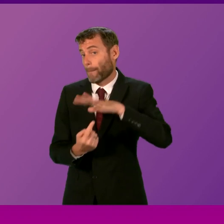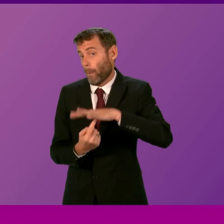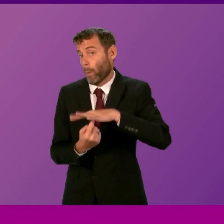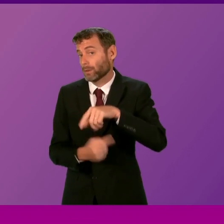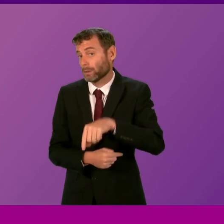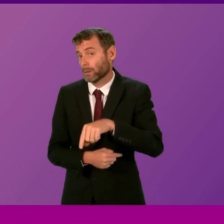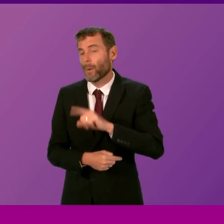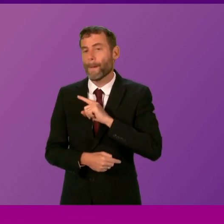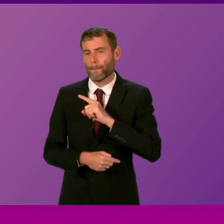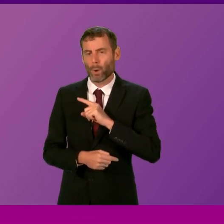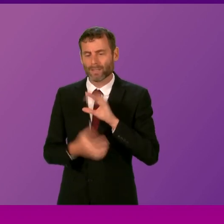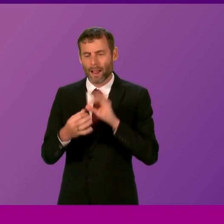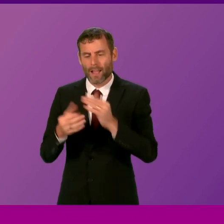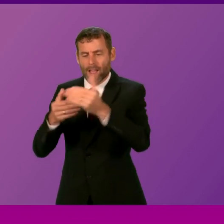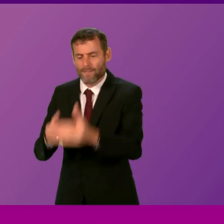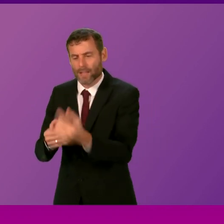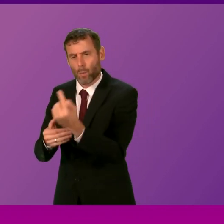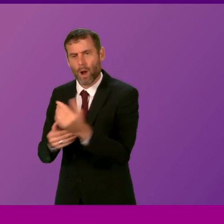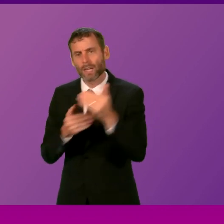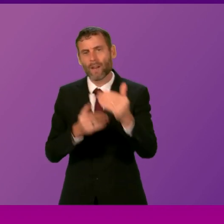the learning estate investment programme—LEIP—have been enormously important. Thirty-seven projects